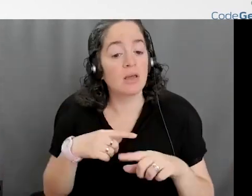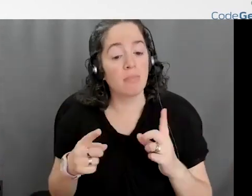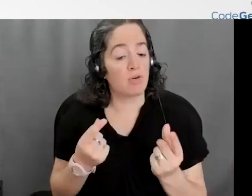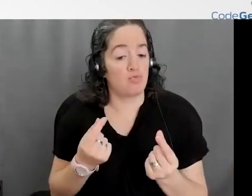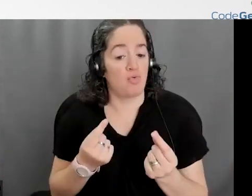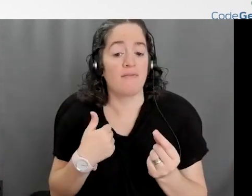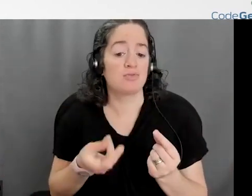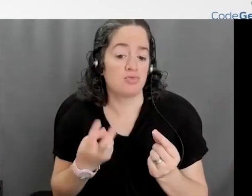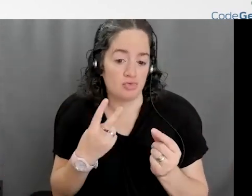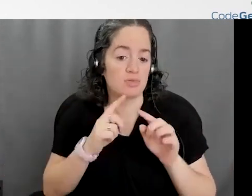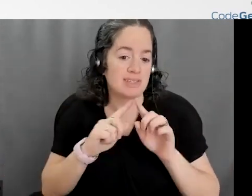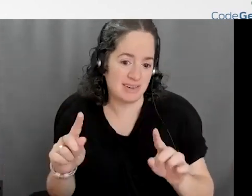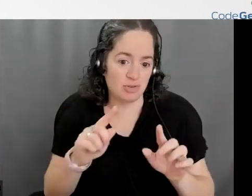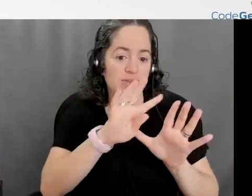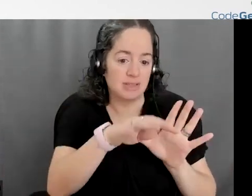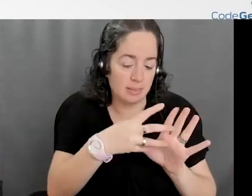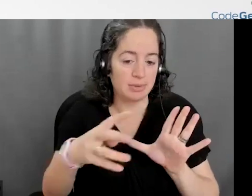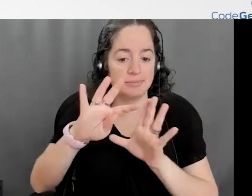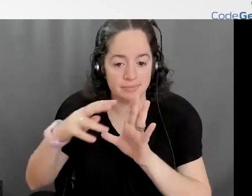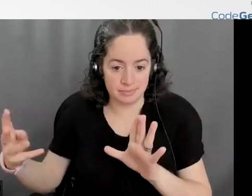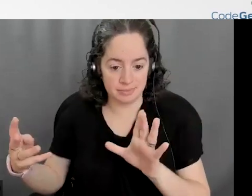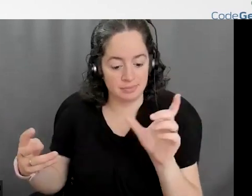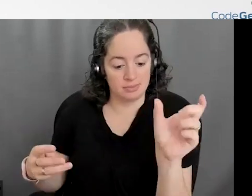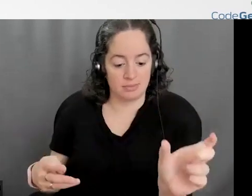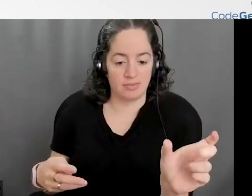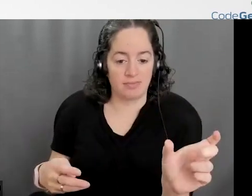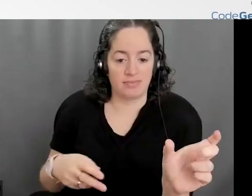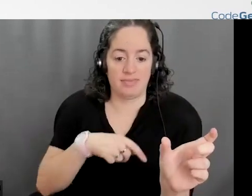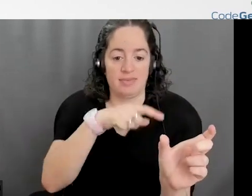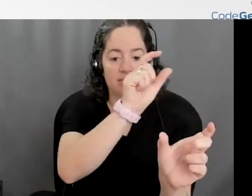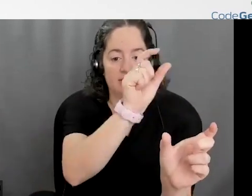one that holds the row headers and one that holds the data.